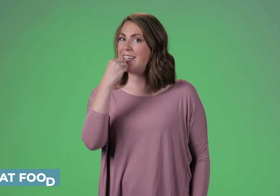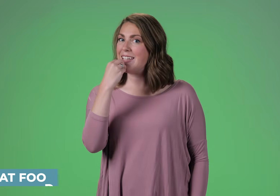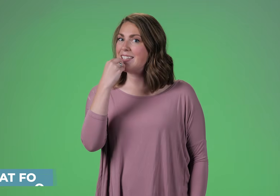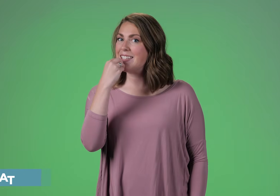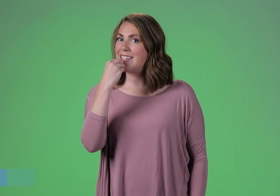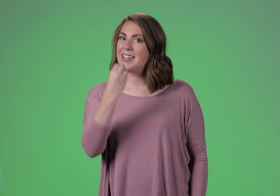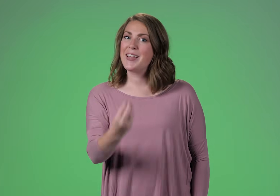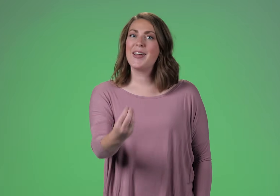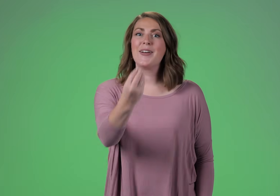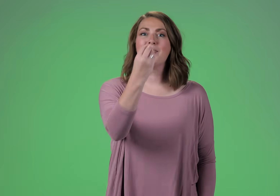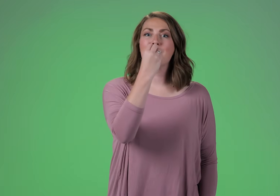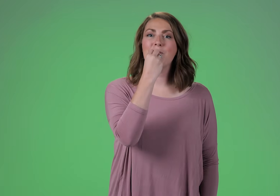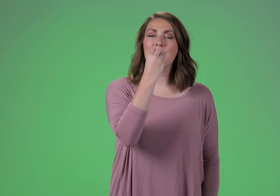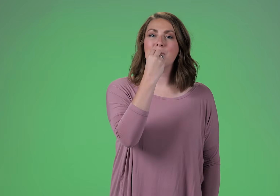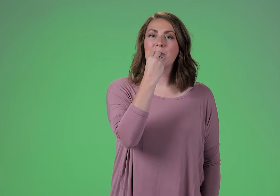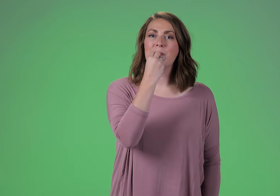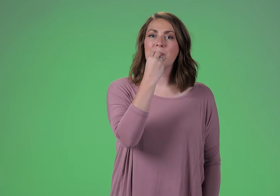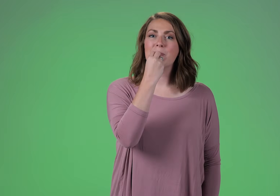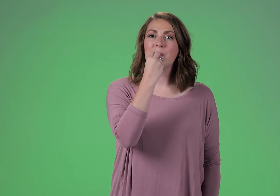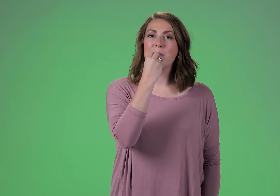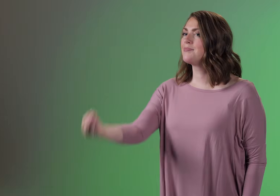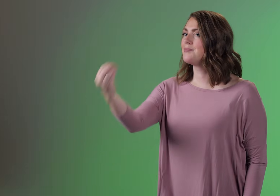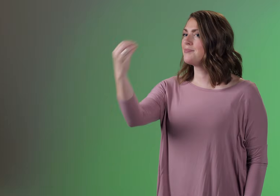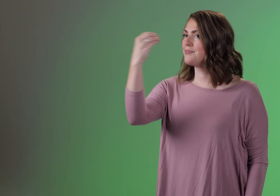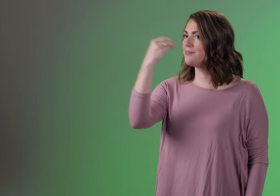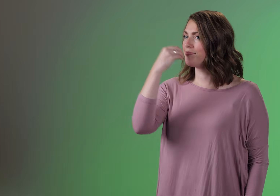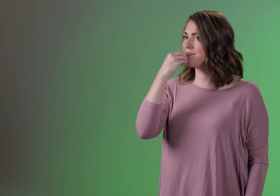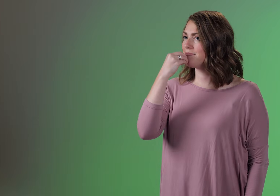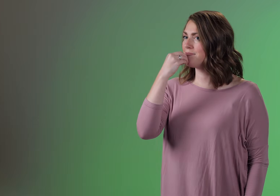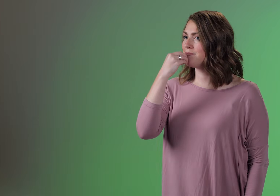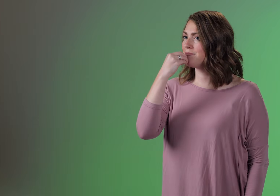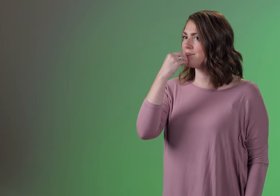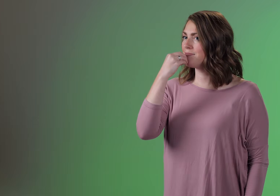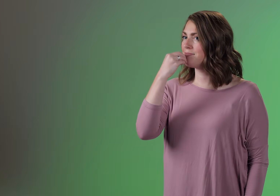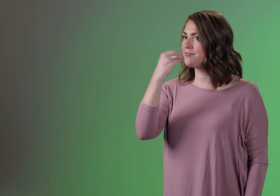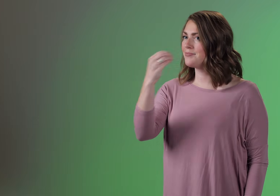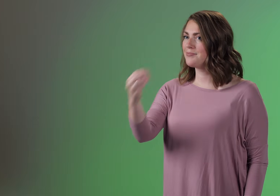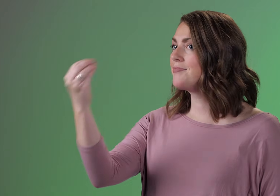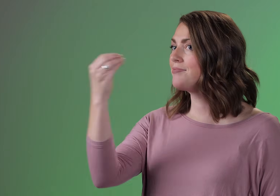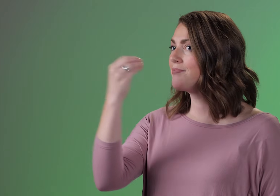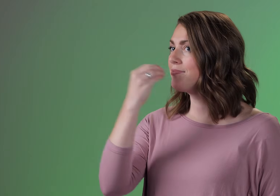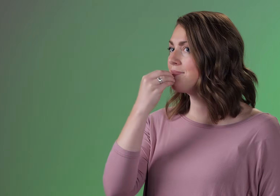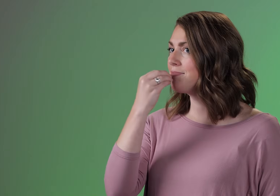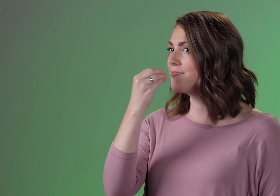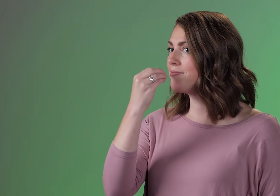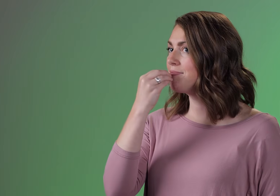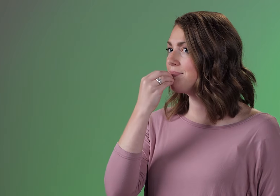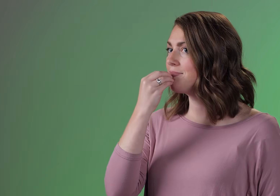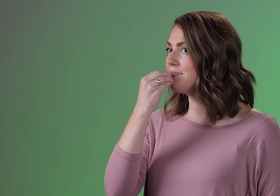EAT FOOD When you're eating it goes in and food goes twice.